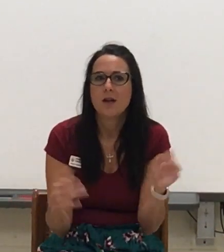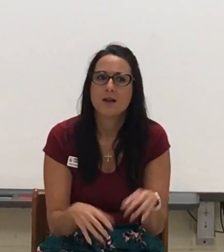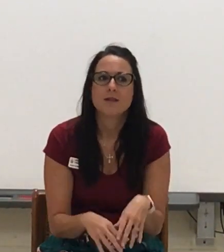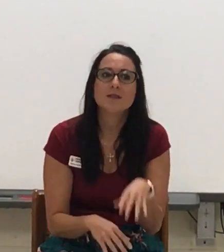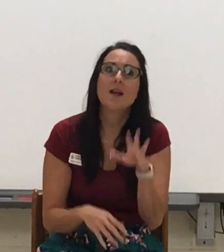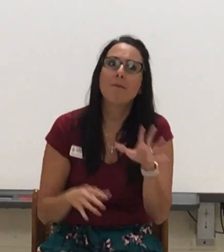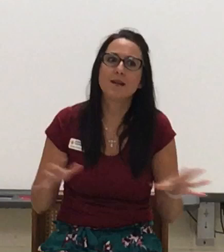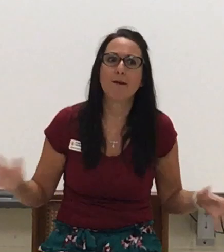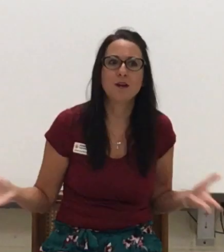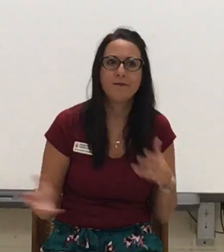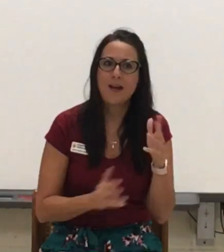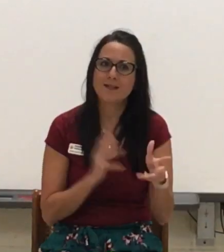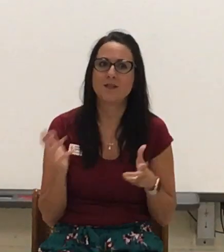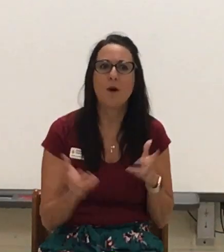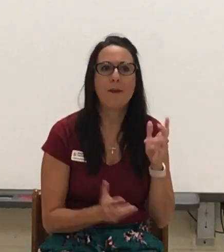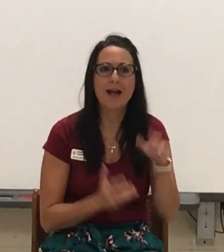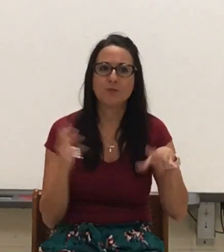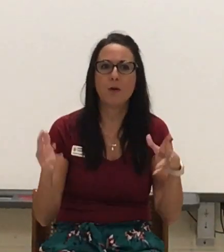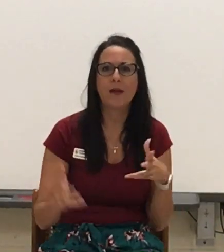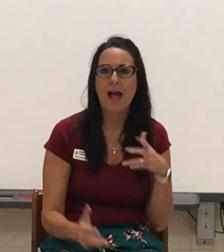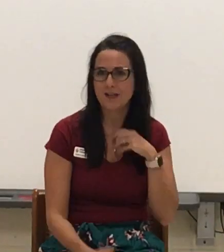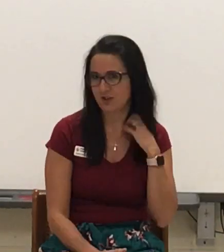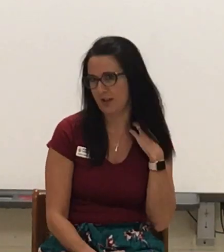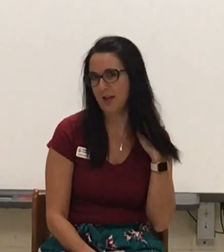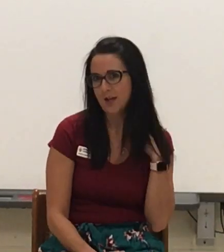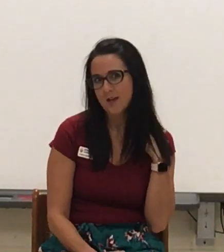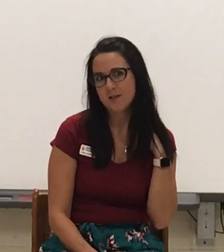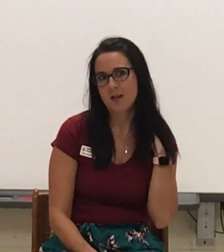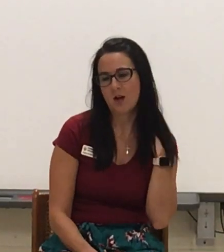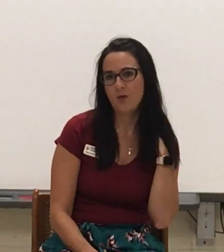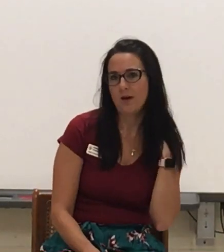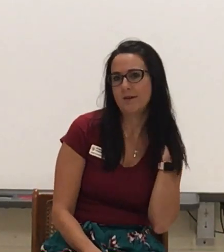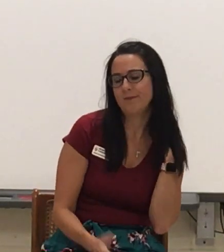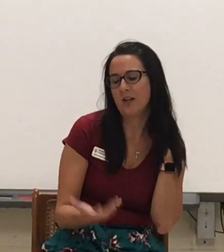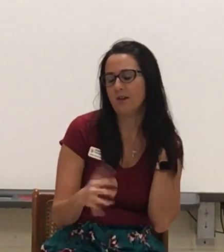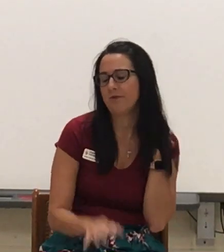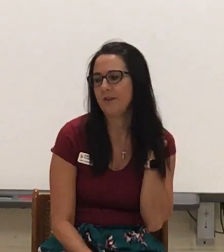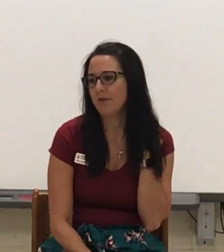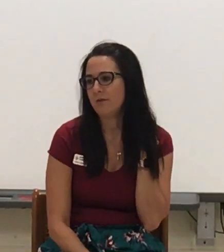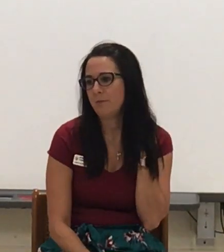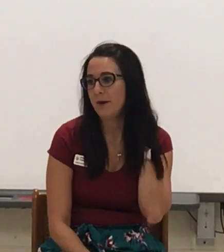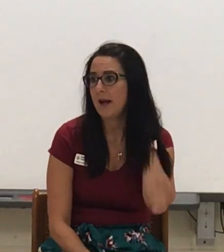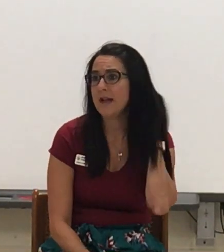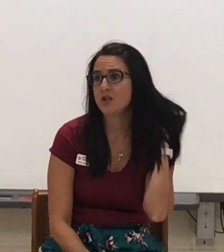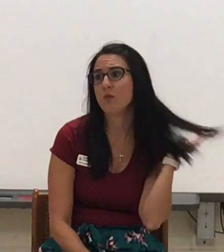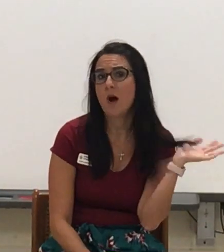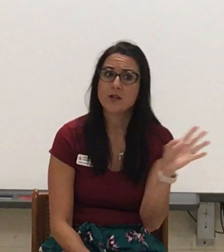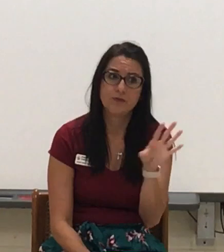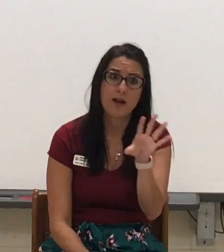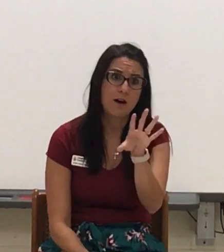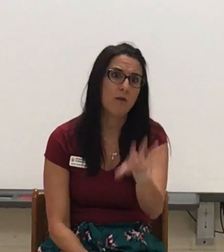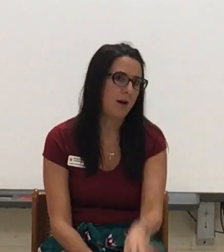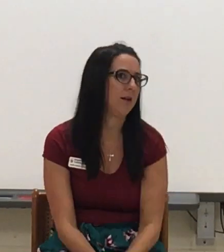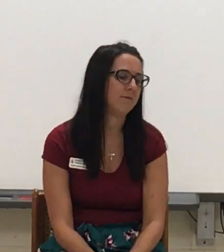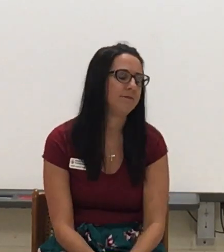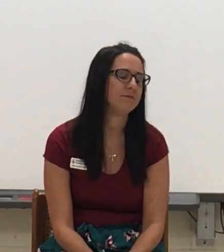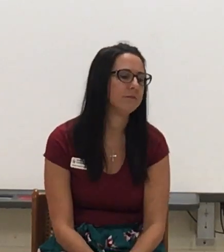So sometimes our faces don't match what we actually feel, but I do watch for that already.